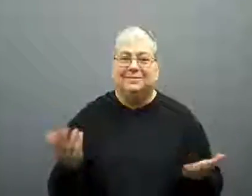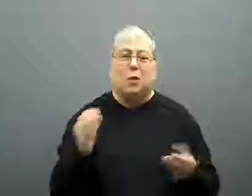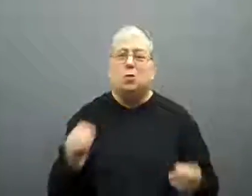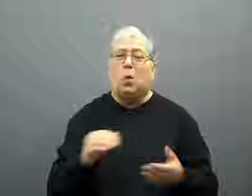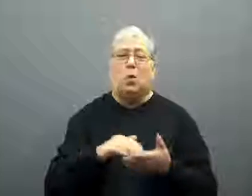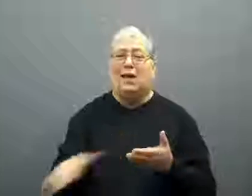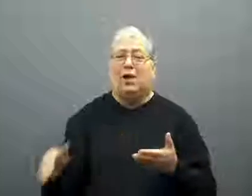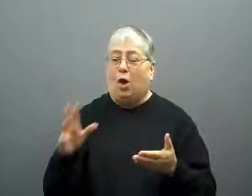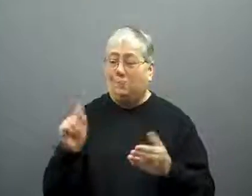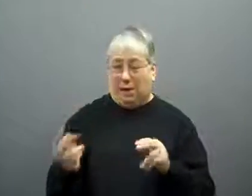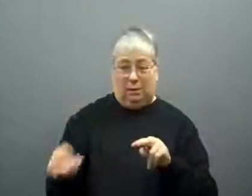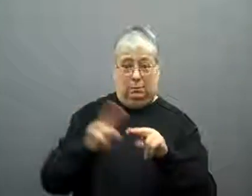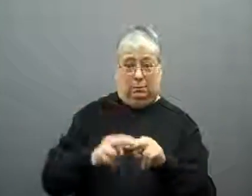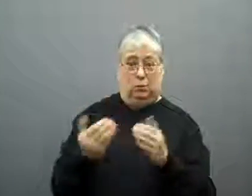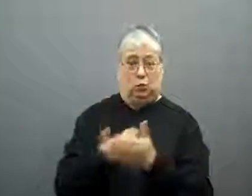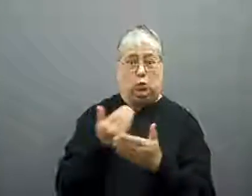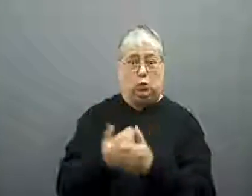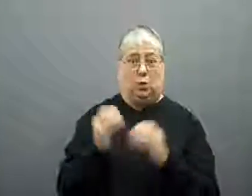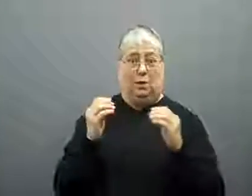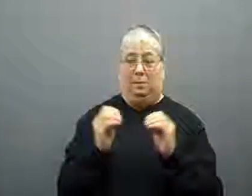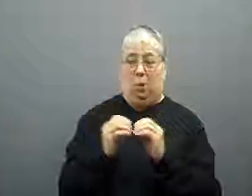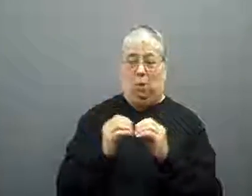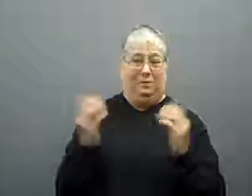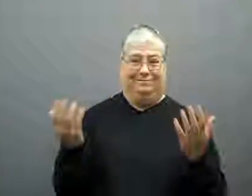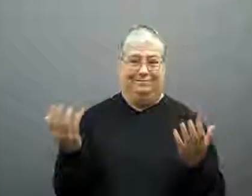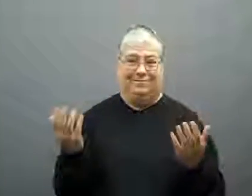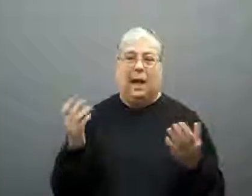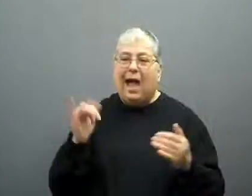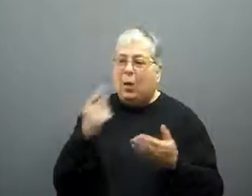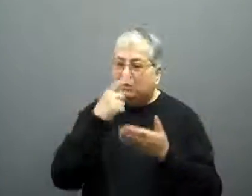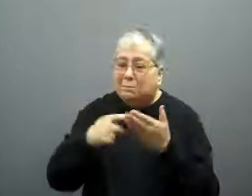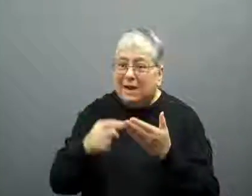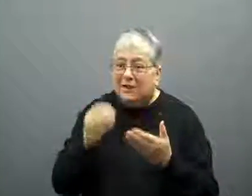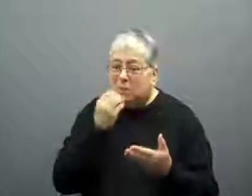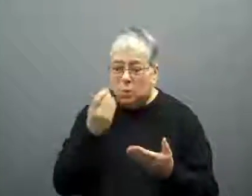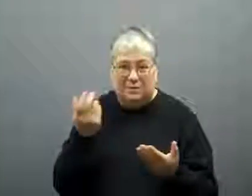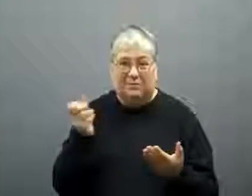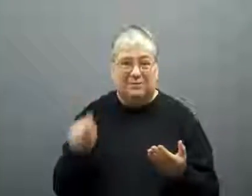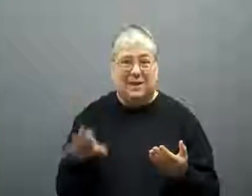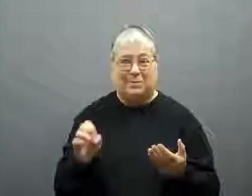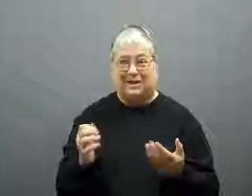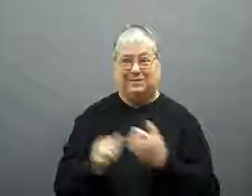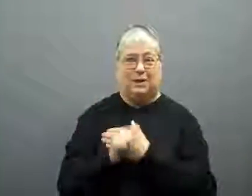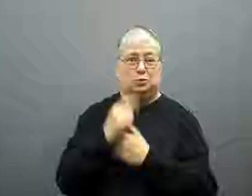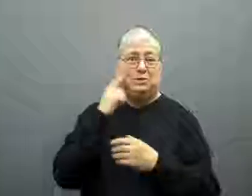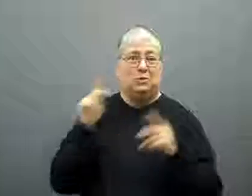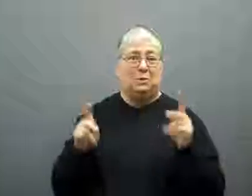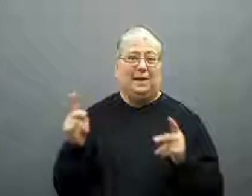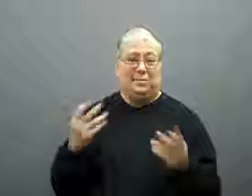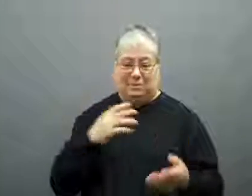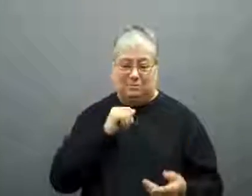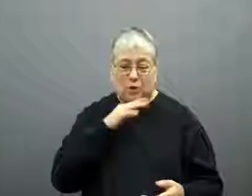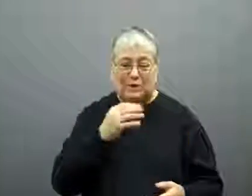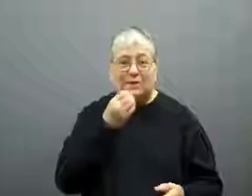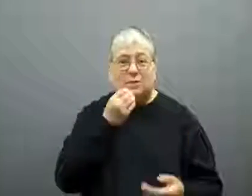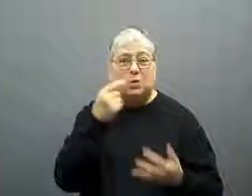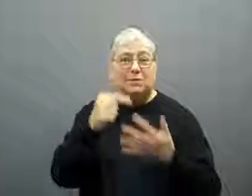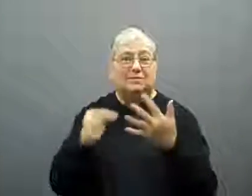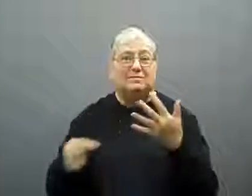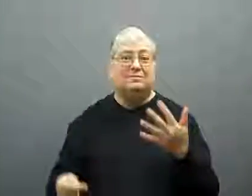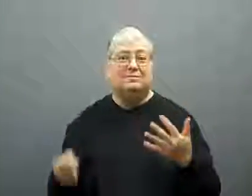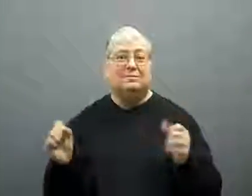There would be no layoffs, but without additonal personnel,